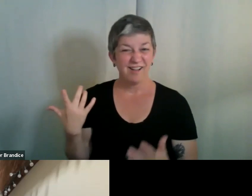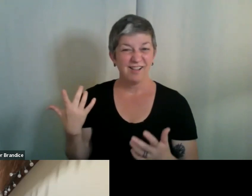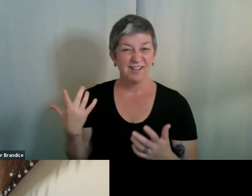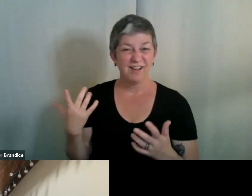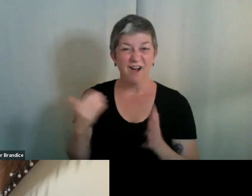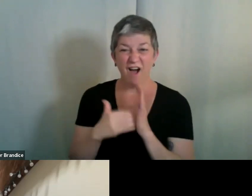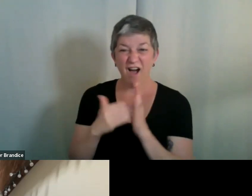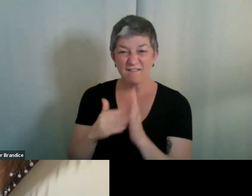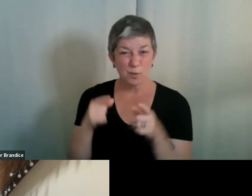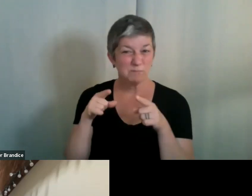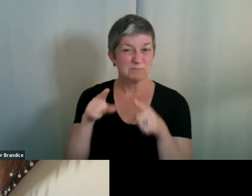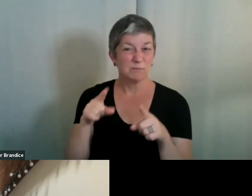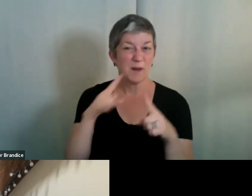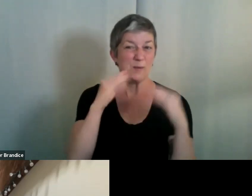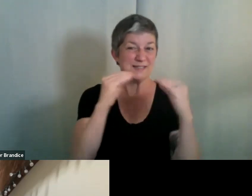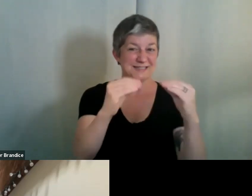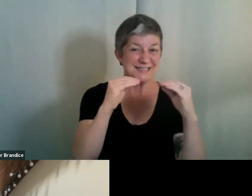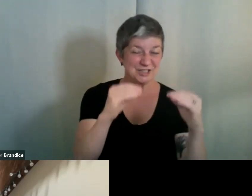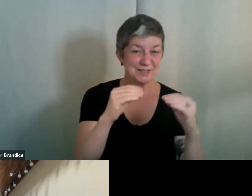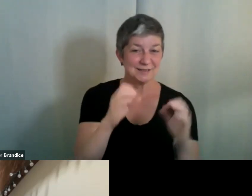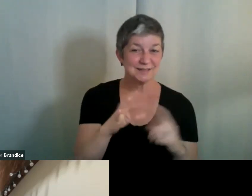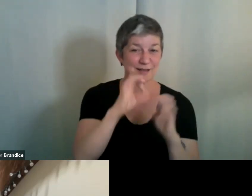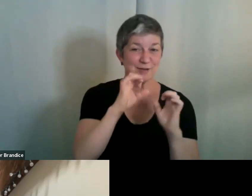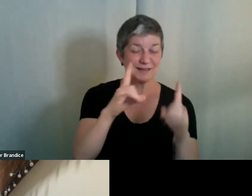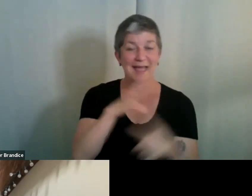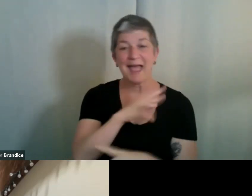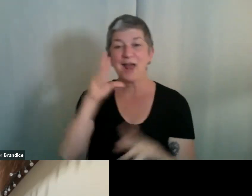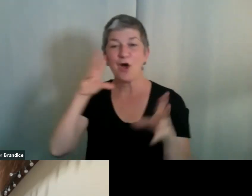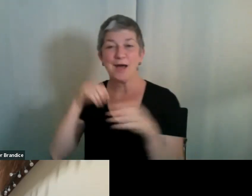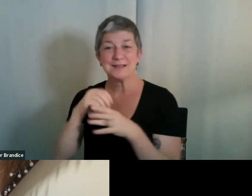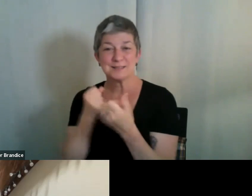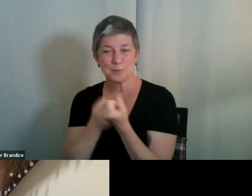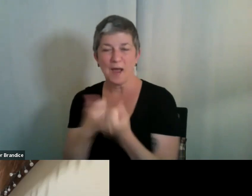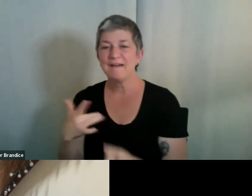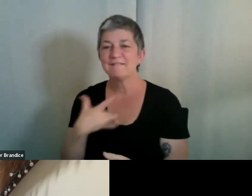special ed and autism support. I felt the parents frustration at